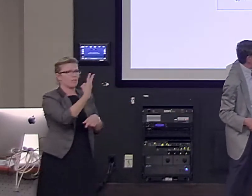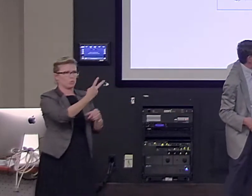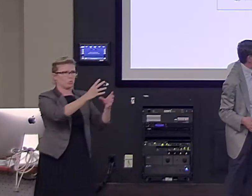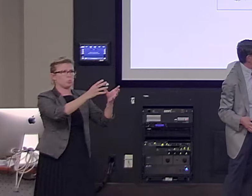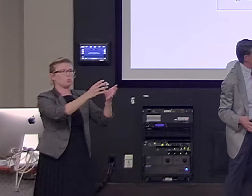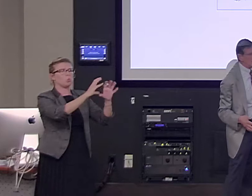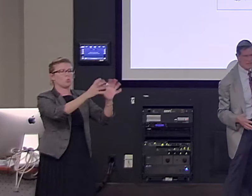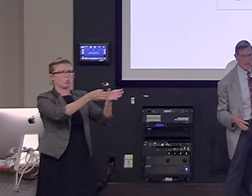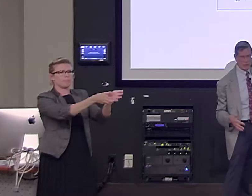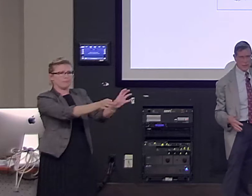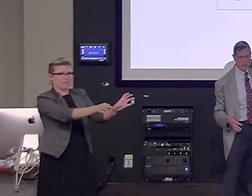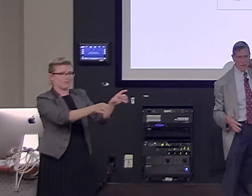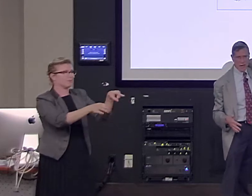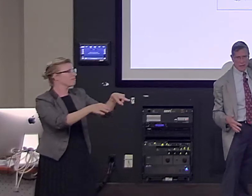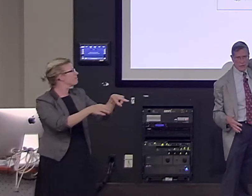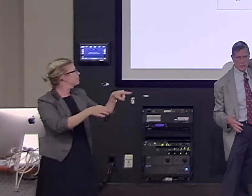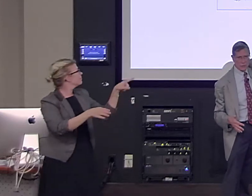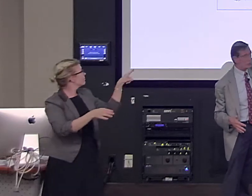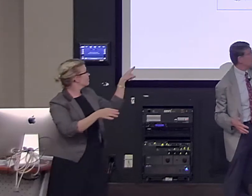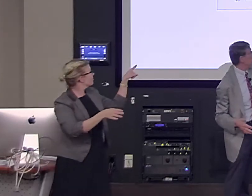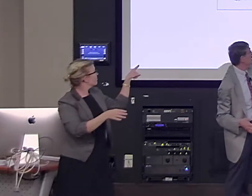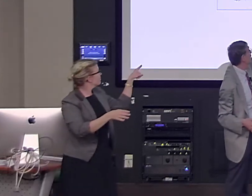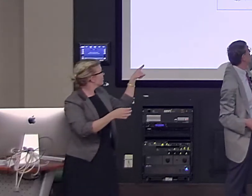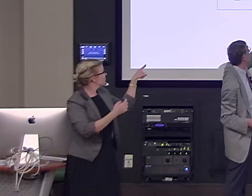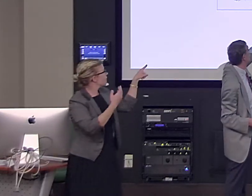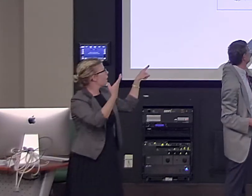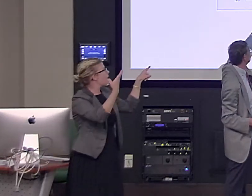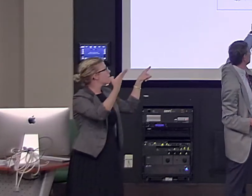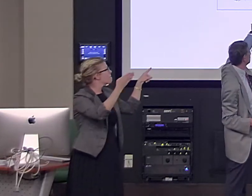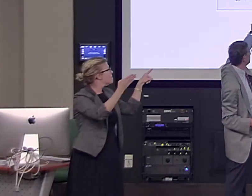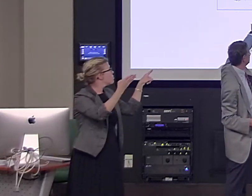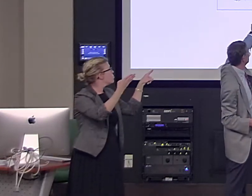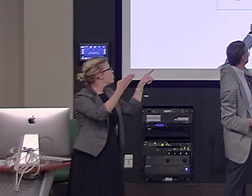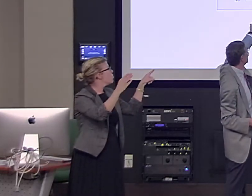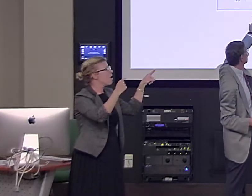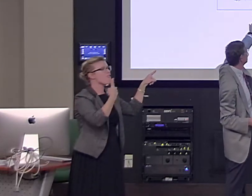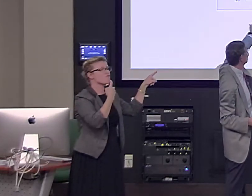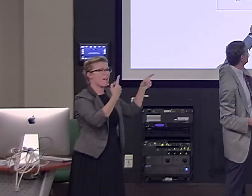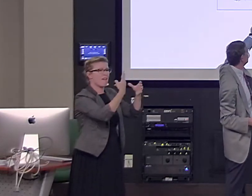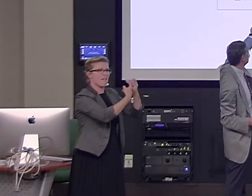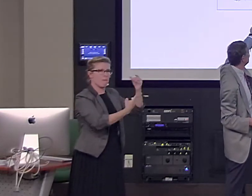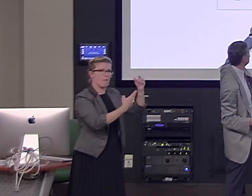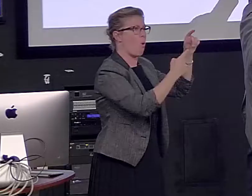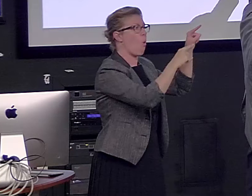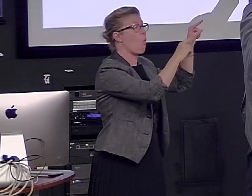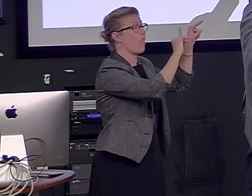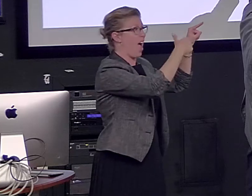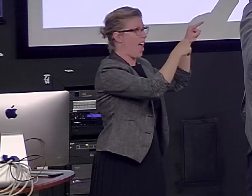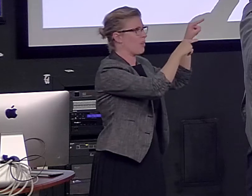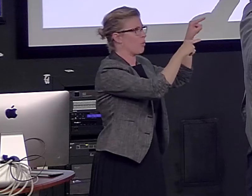of showed decreasing IQ scores over time. One that started a bit higher than the other.